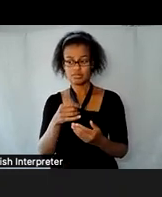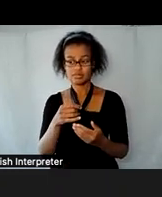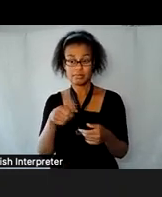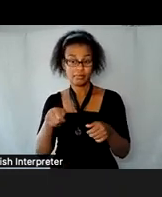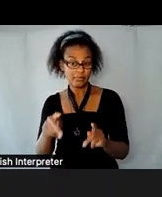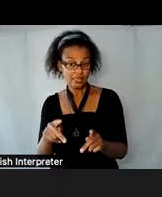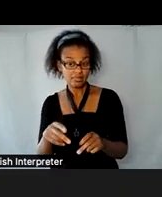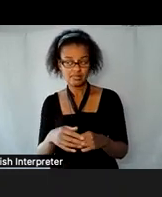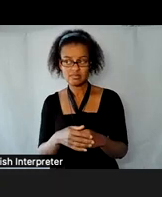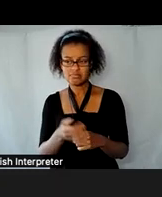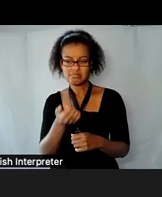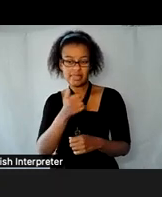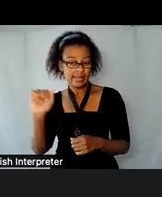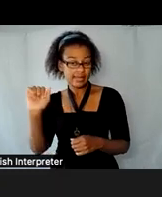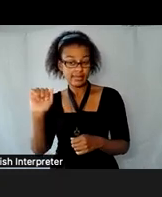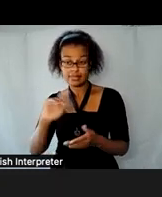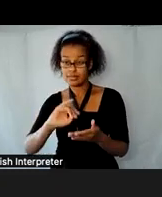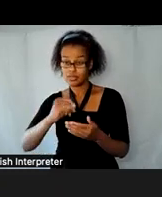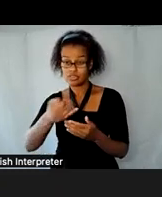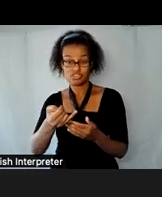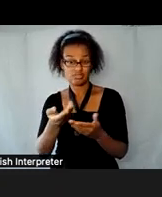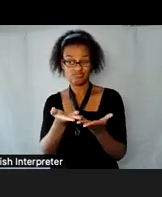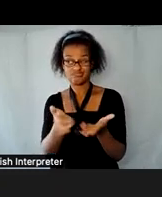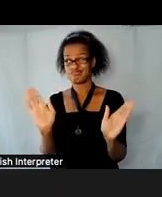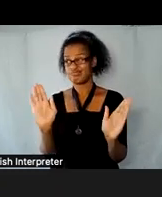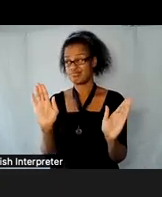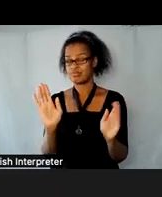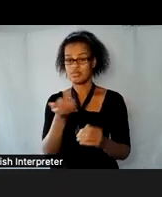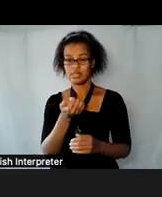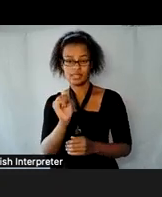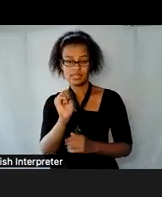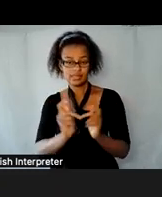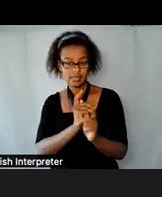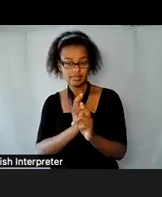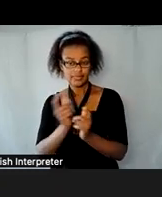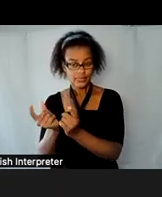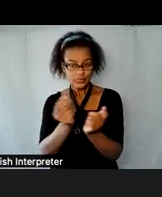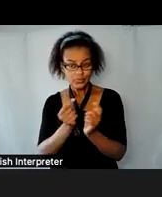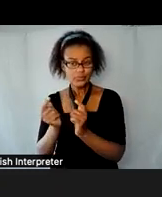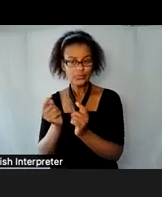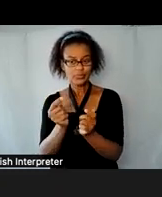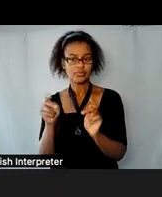or any activity, any kind of activity can be eligible and can be successful in this